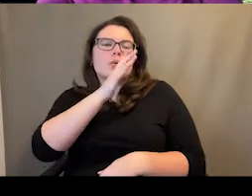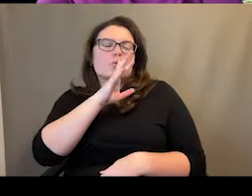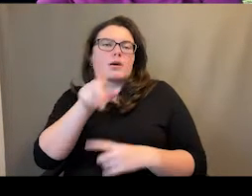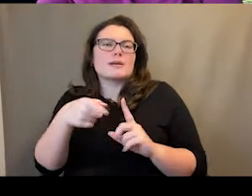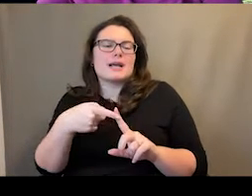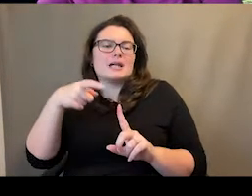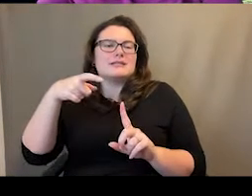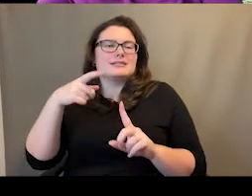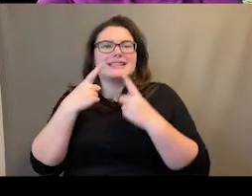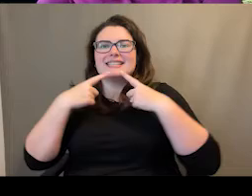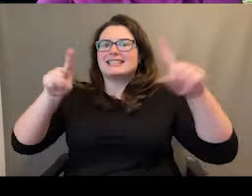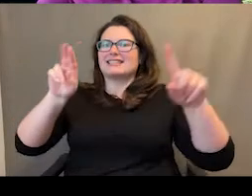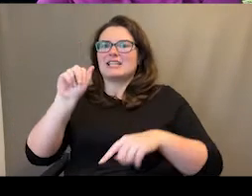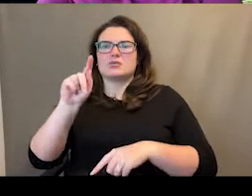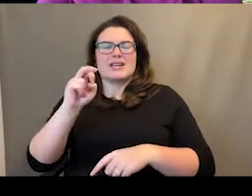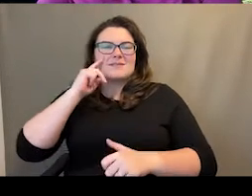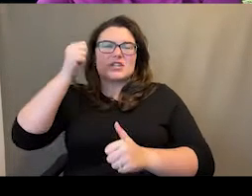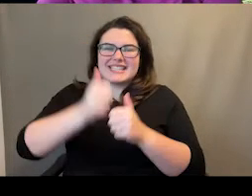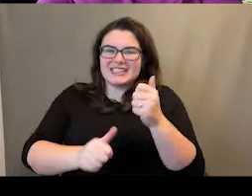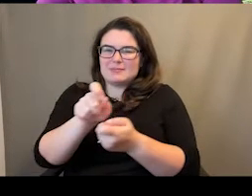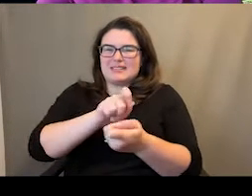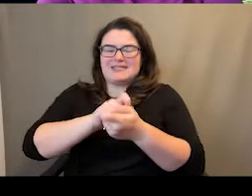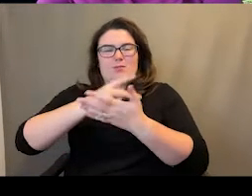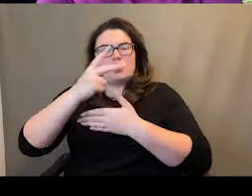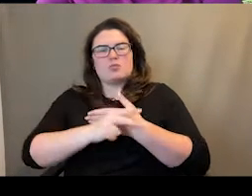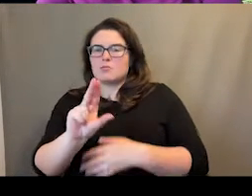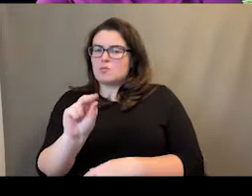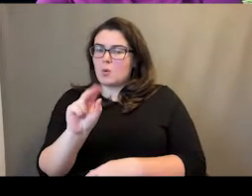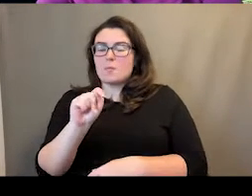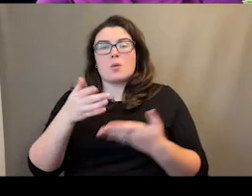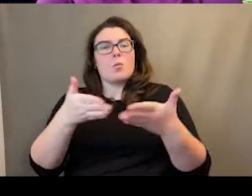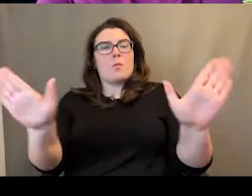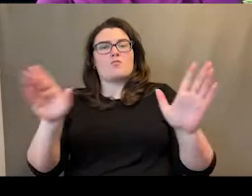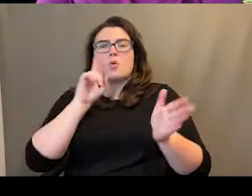the success rate of each particular program, but overall the research grant success rate is